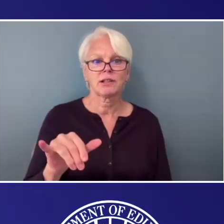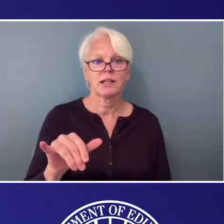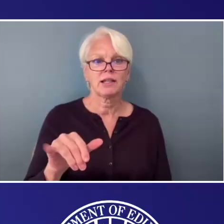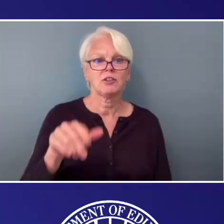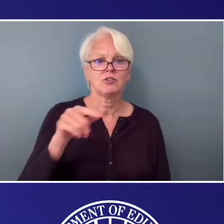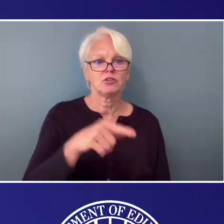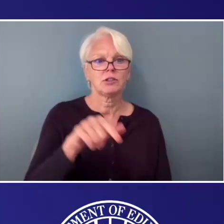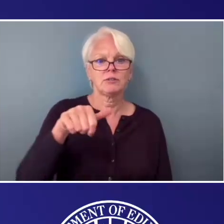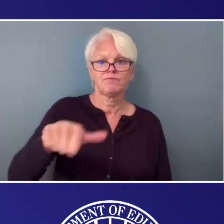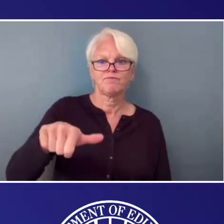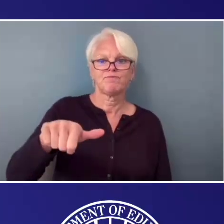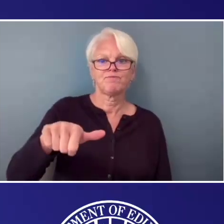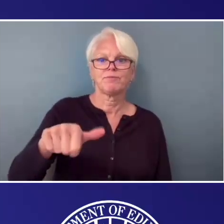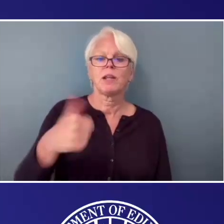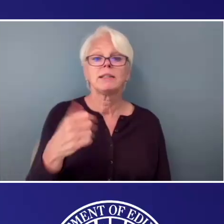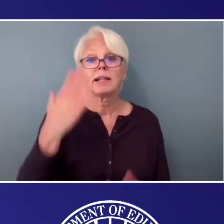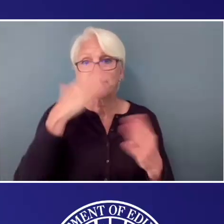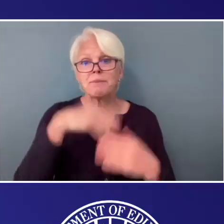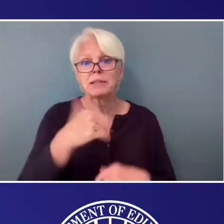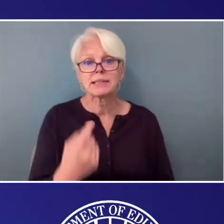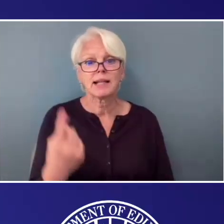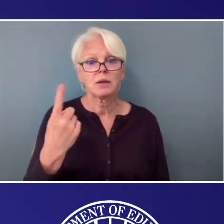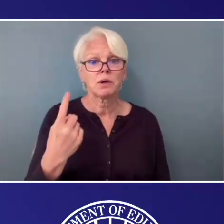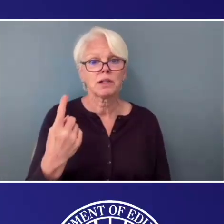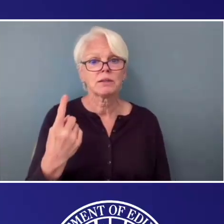anybody? Okay.